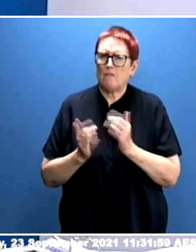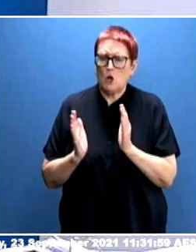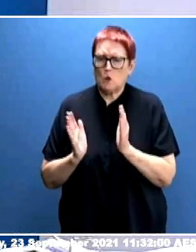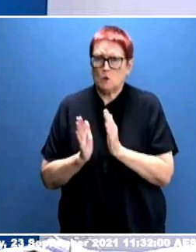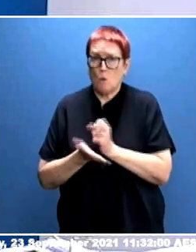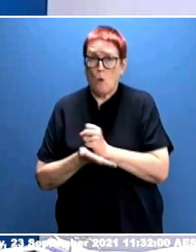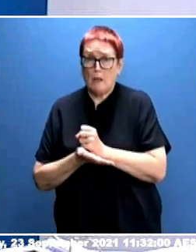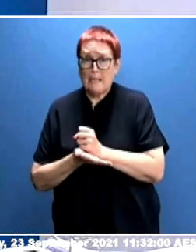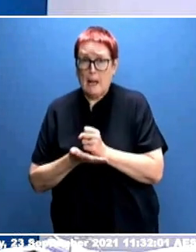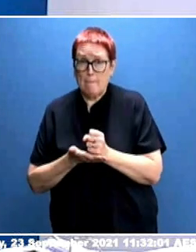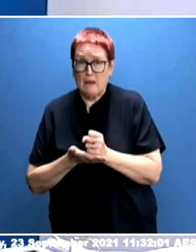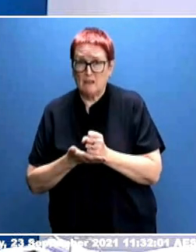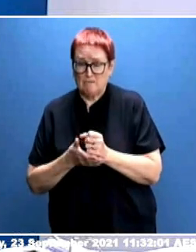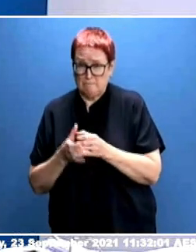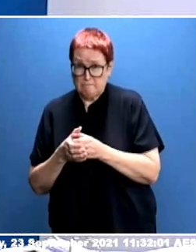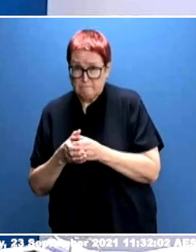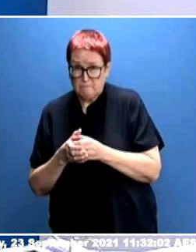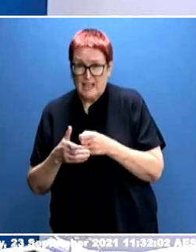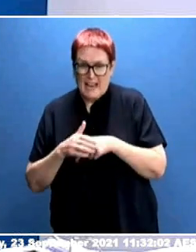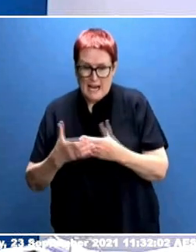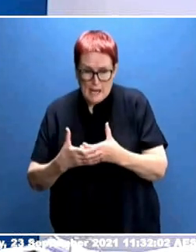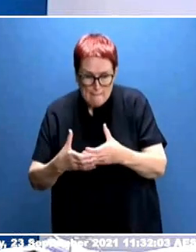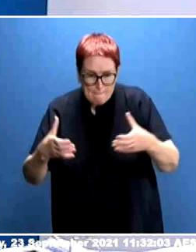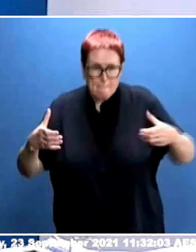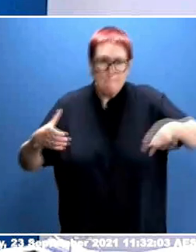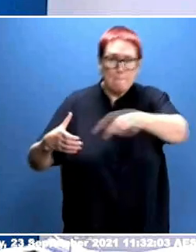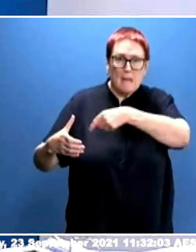of First Nations children, Aboriginal children with disability.